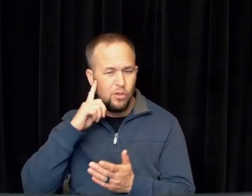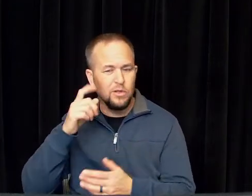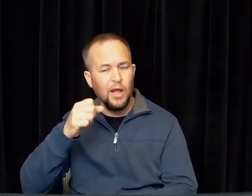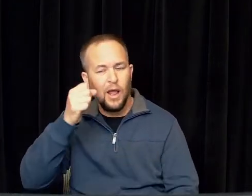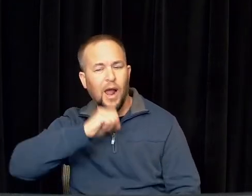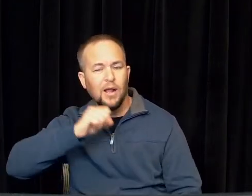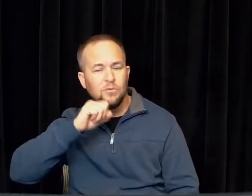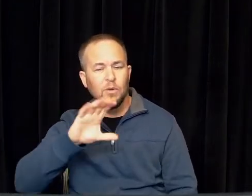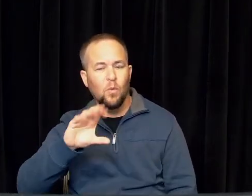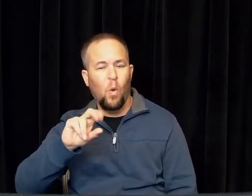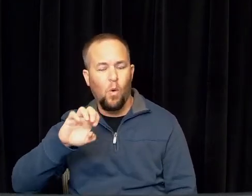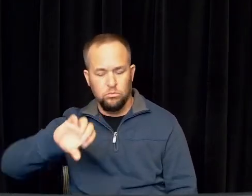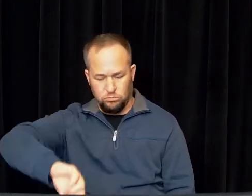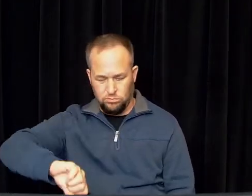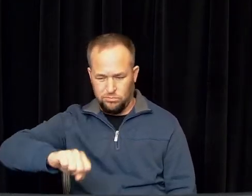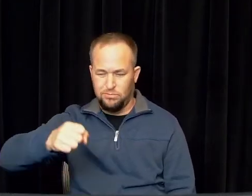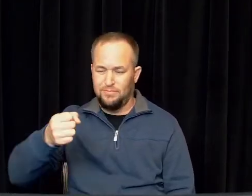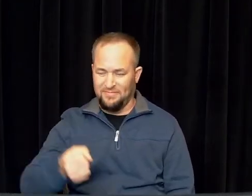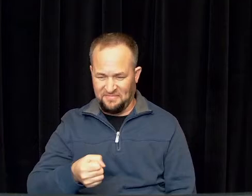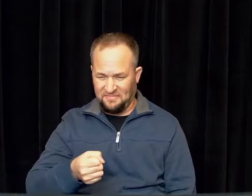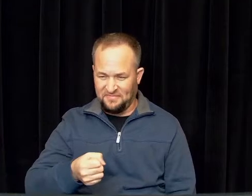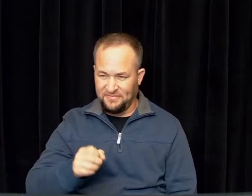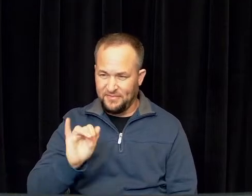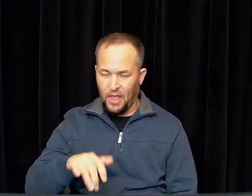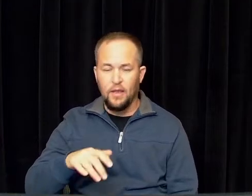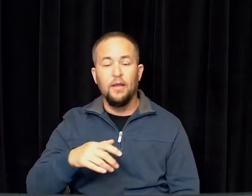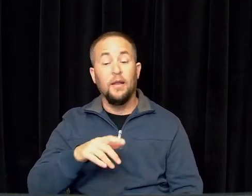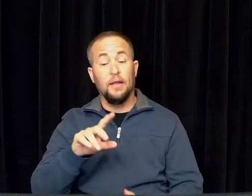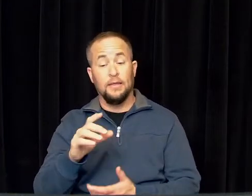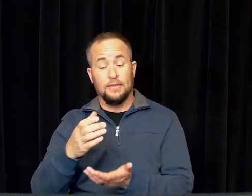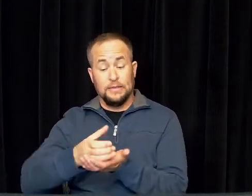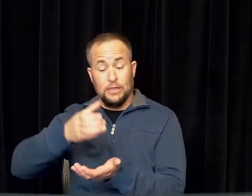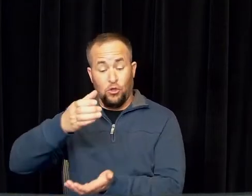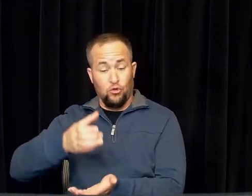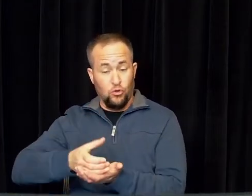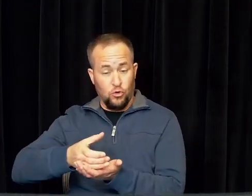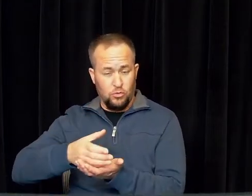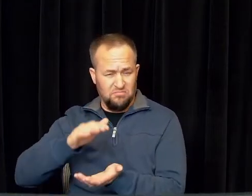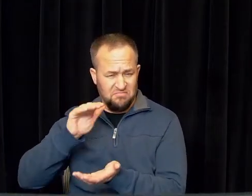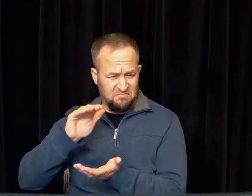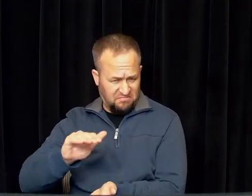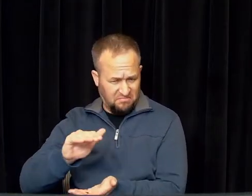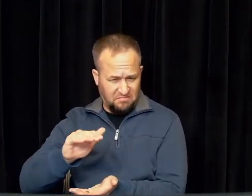upside down for what you're used to. And d: cylinder. Those do not have any specifics you have to put